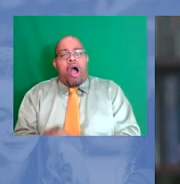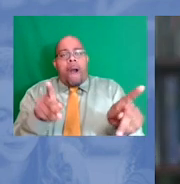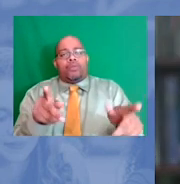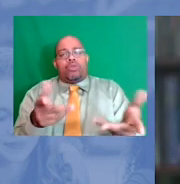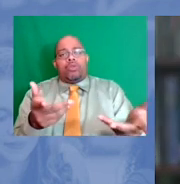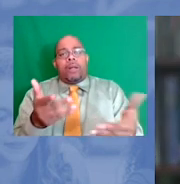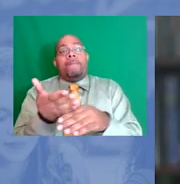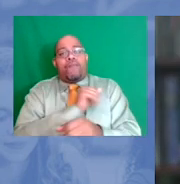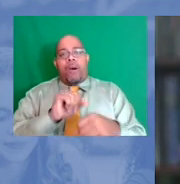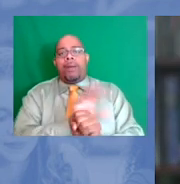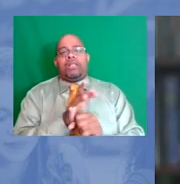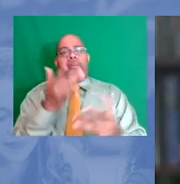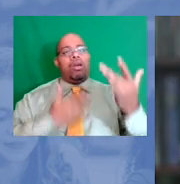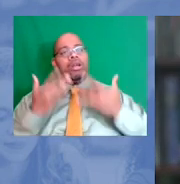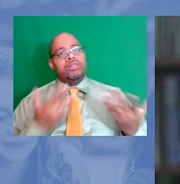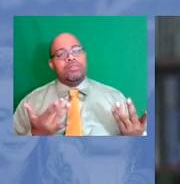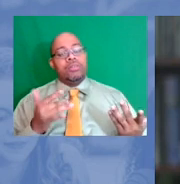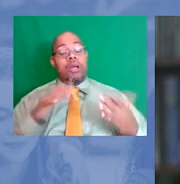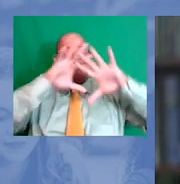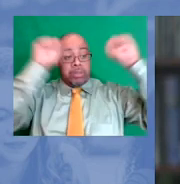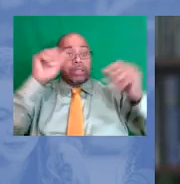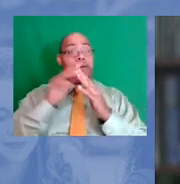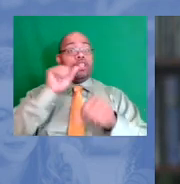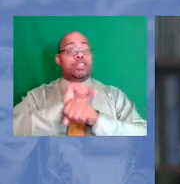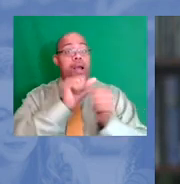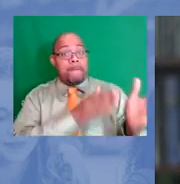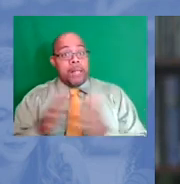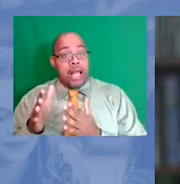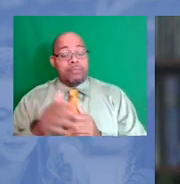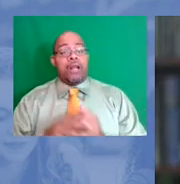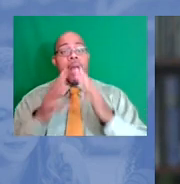IT'S WHY THE PRESIDENT'S AMERICAN JOBS PLAN, AMERICAN FAMILIES PLAN, AND REST OF THE FISCAL